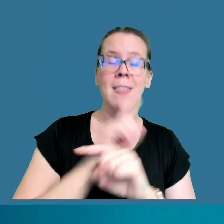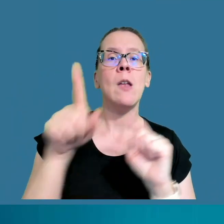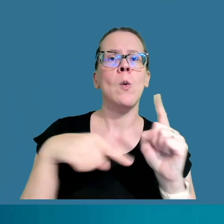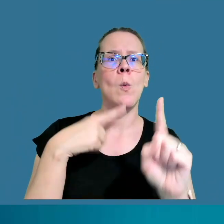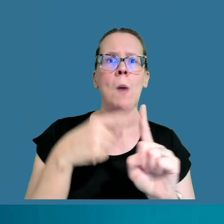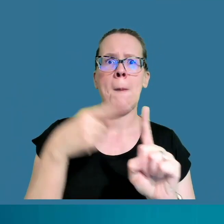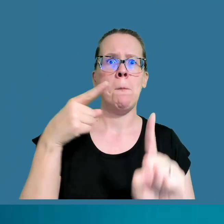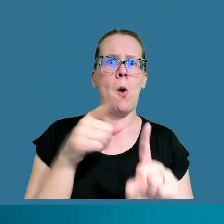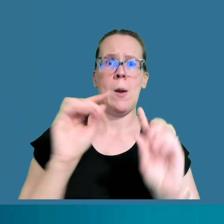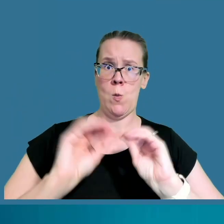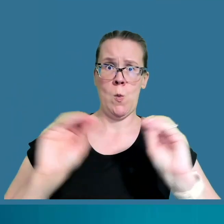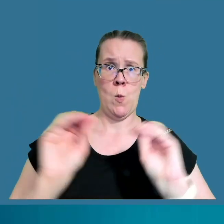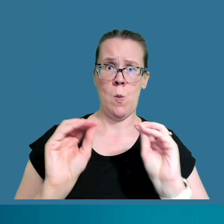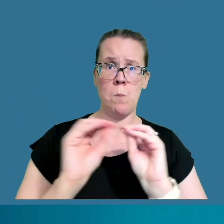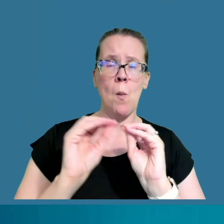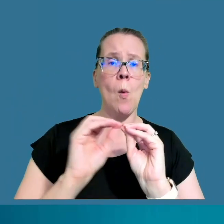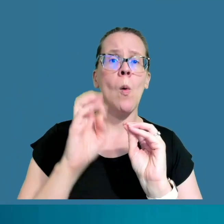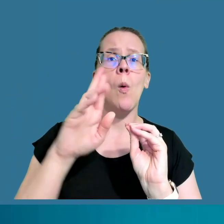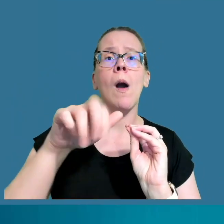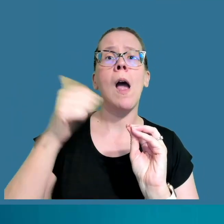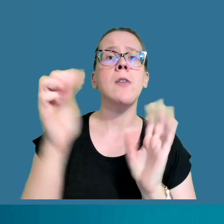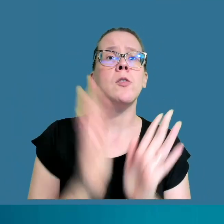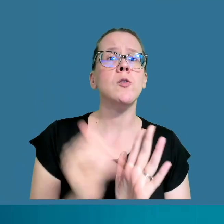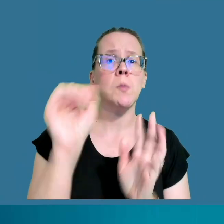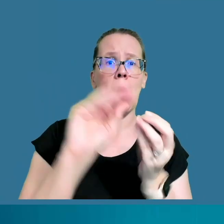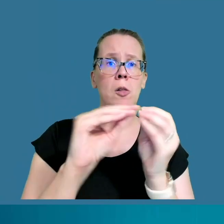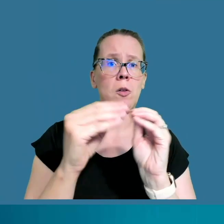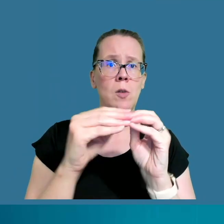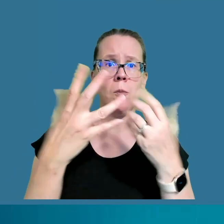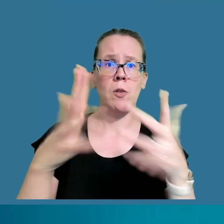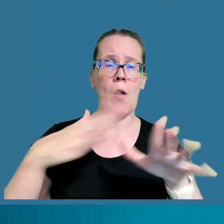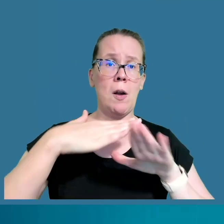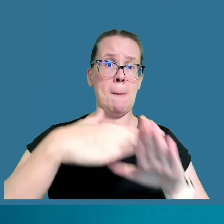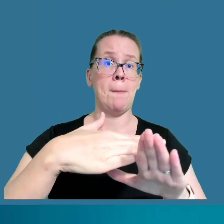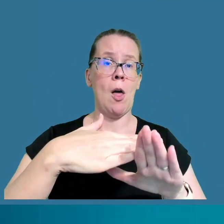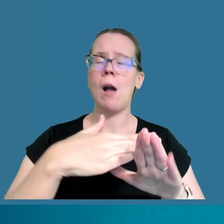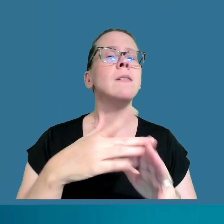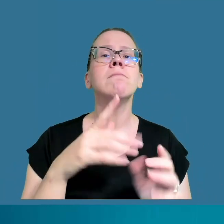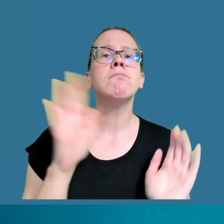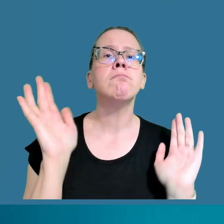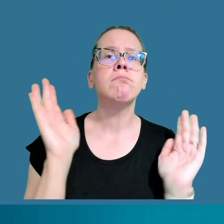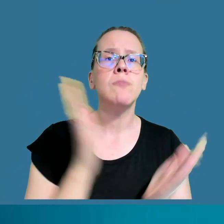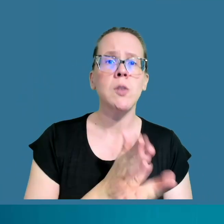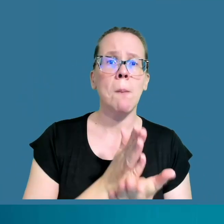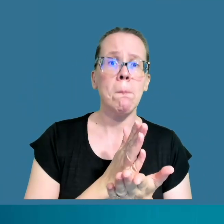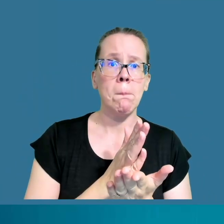going to work your way down from there in numerically descending order. And then once